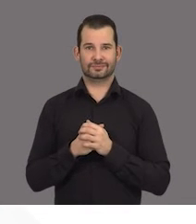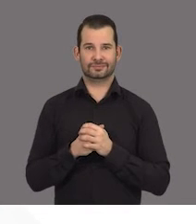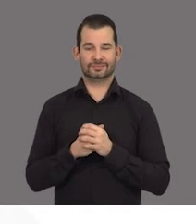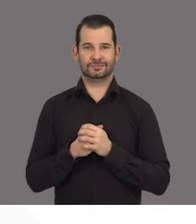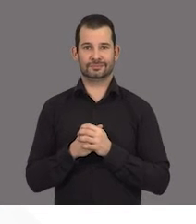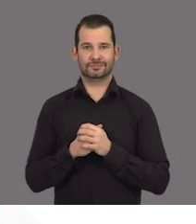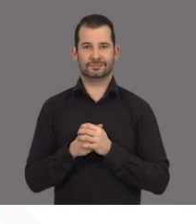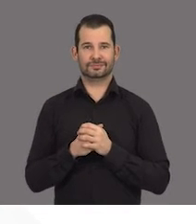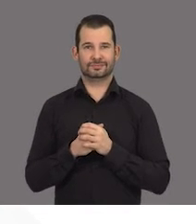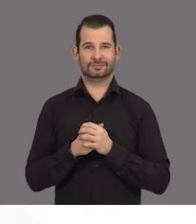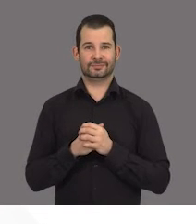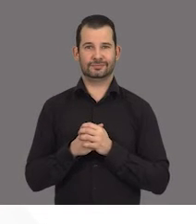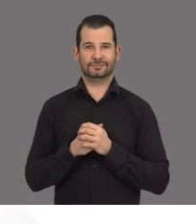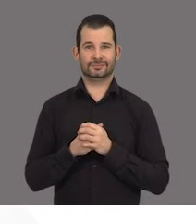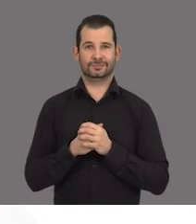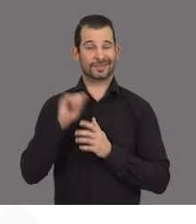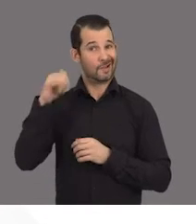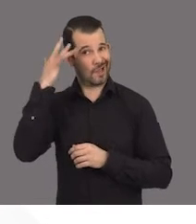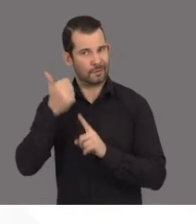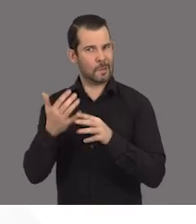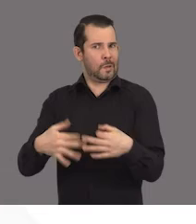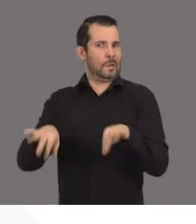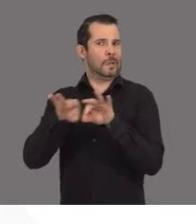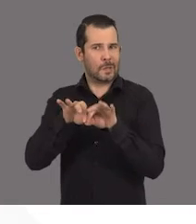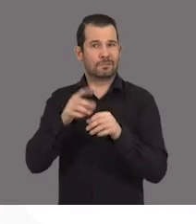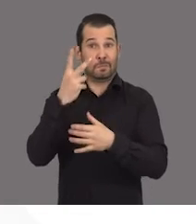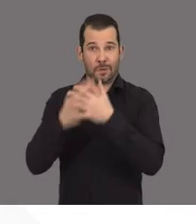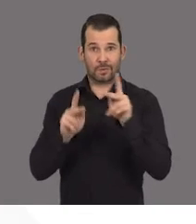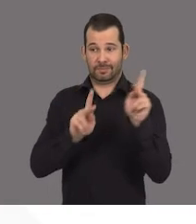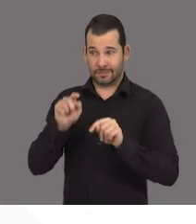This is why it’s important for both individuals to do your taxes